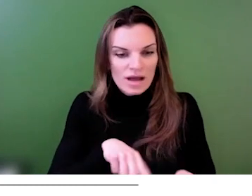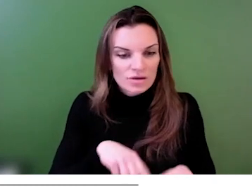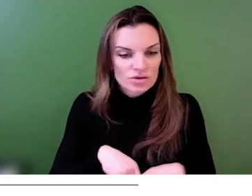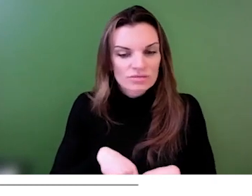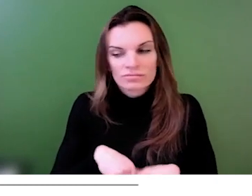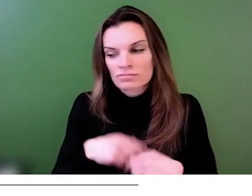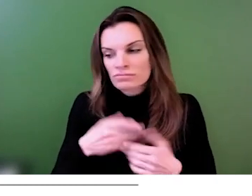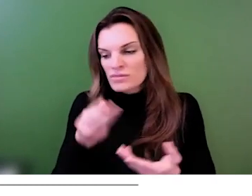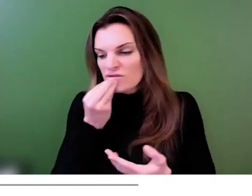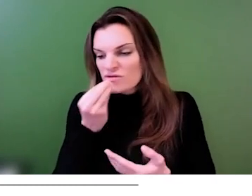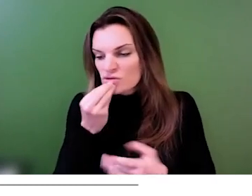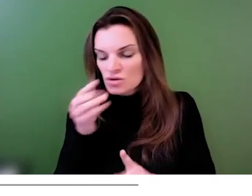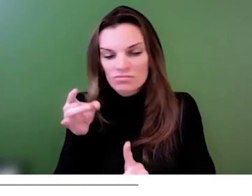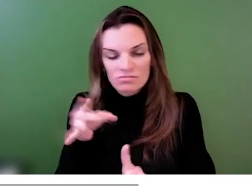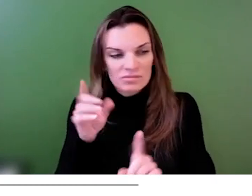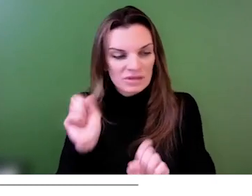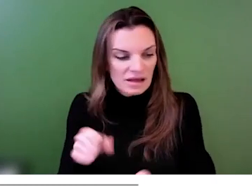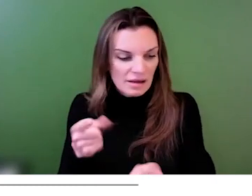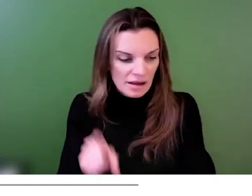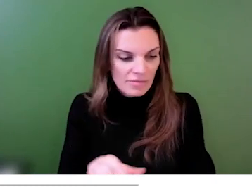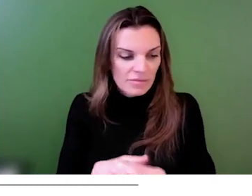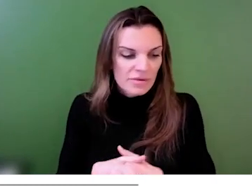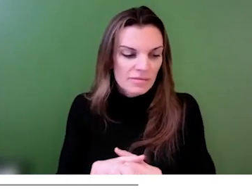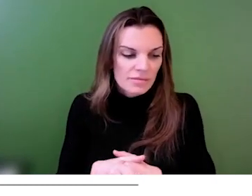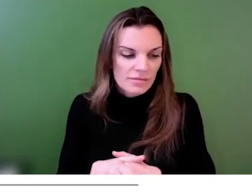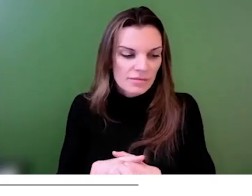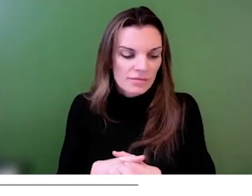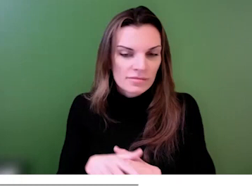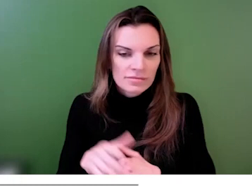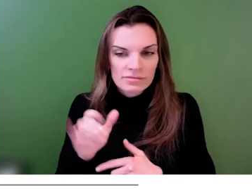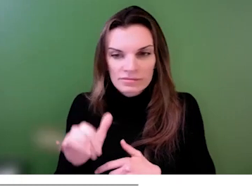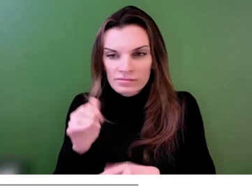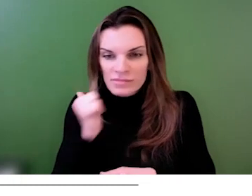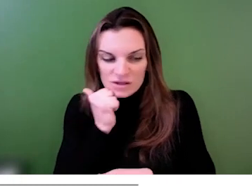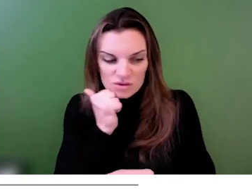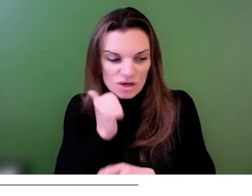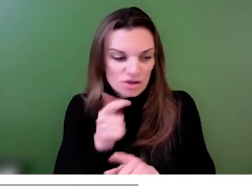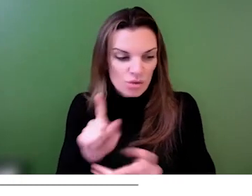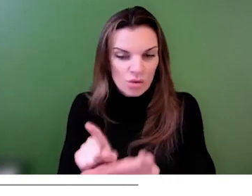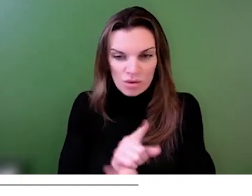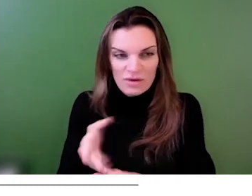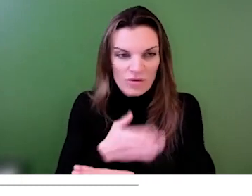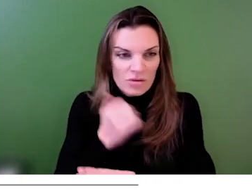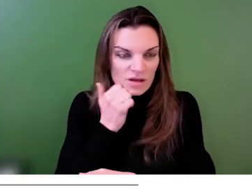food can trigger symptoms. Different types of food. And menstruation. A week before menstruation or the week of